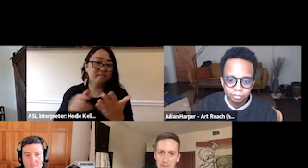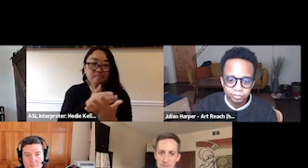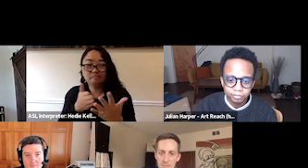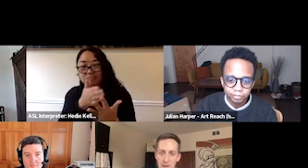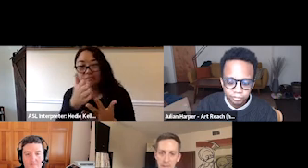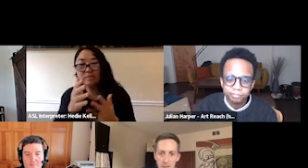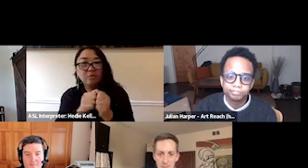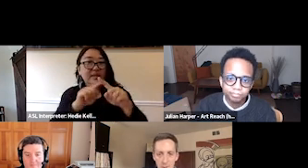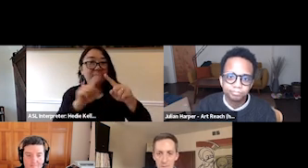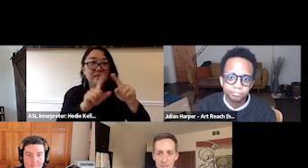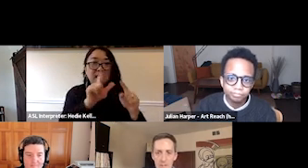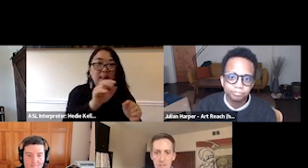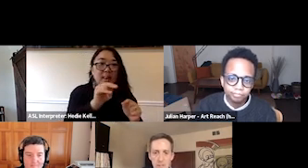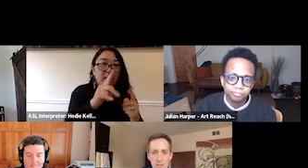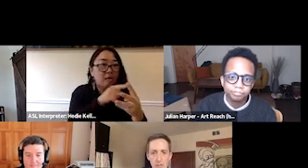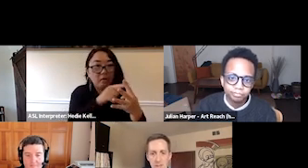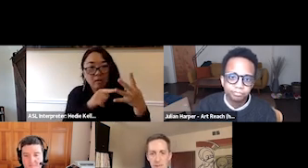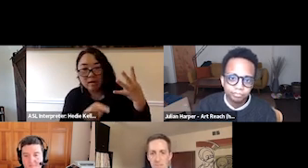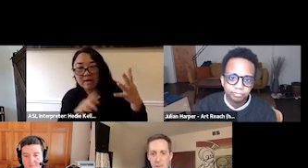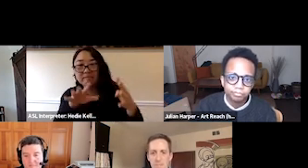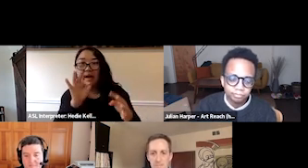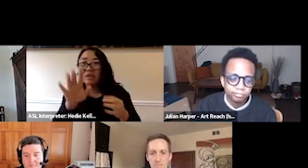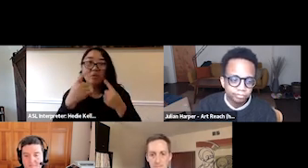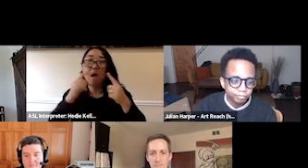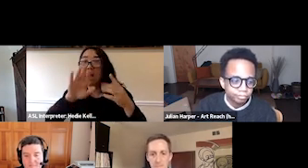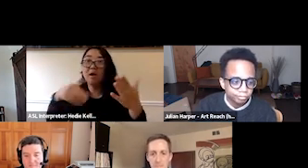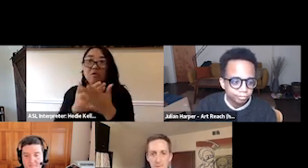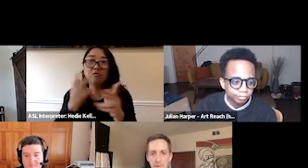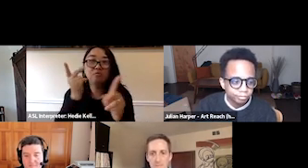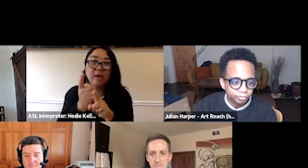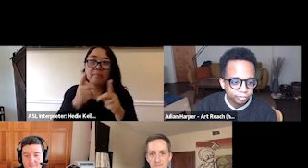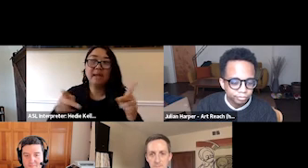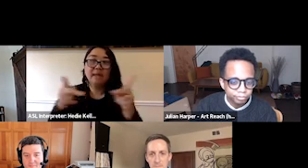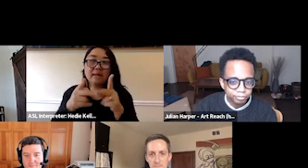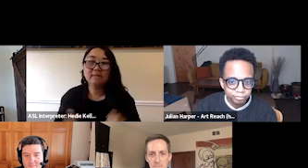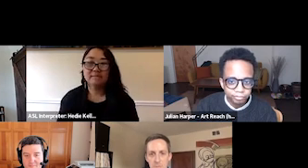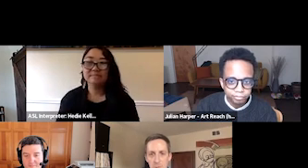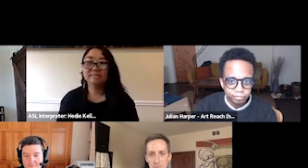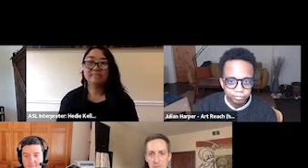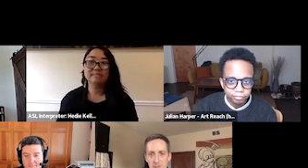of links and finding out the destination that you're trying to aim for. Cool.